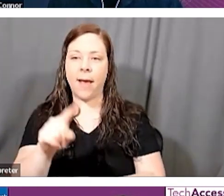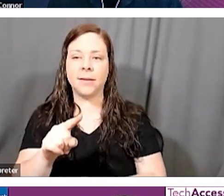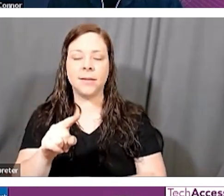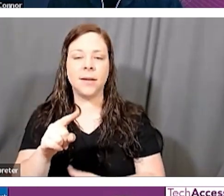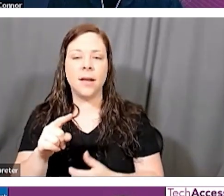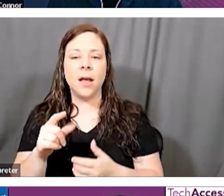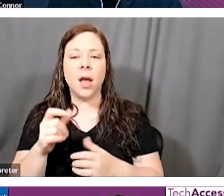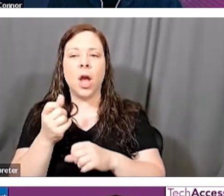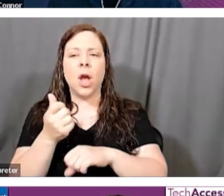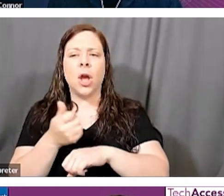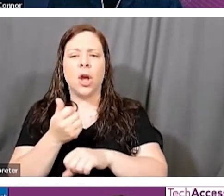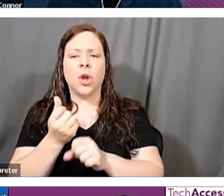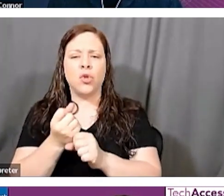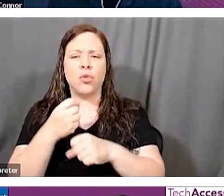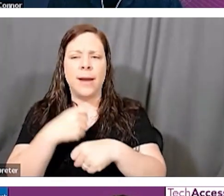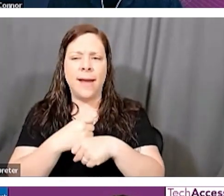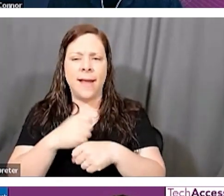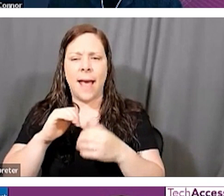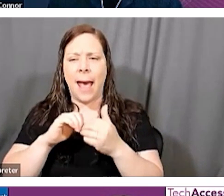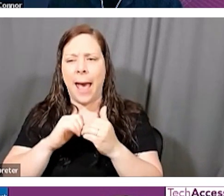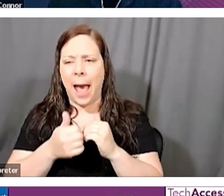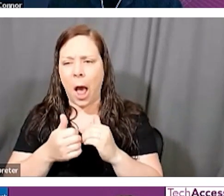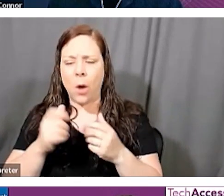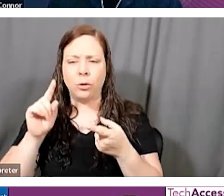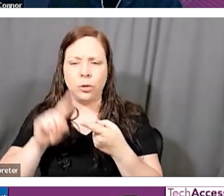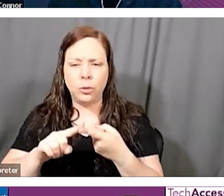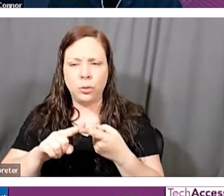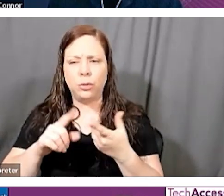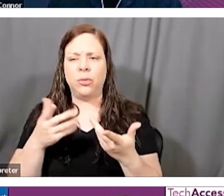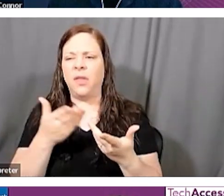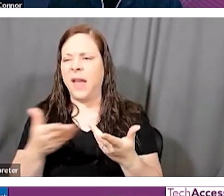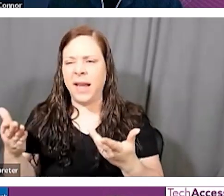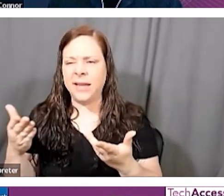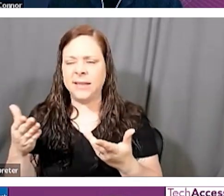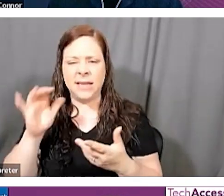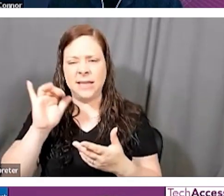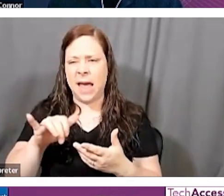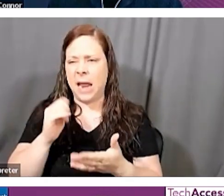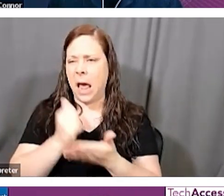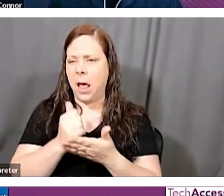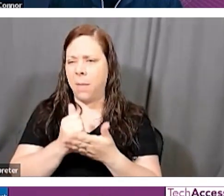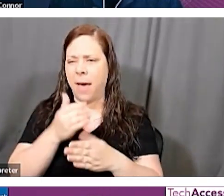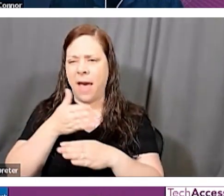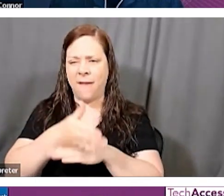or concepts be an effective way to offer just-in-time learning for trainees to reference after training?" Absolutely. Yeah.